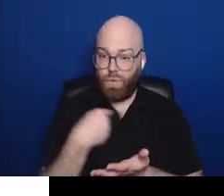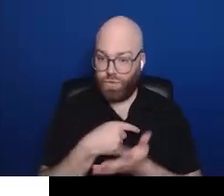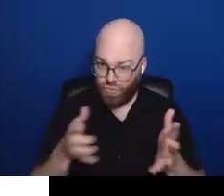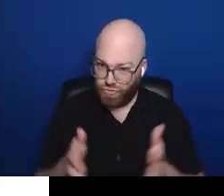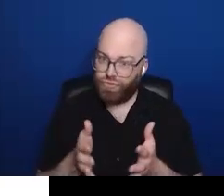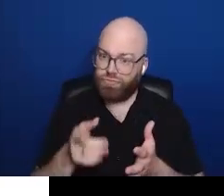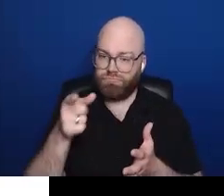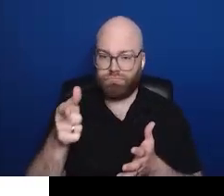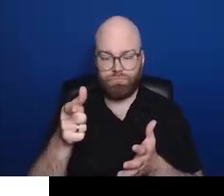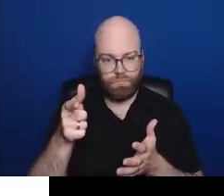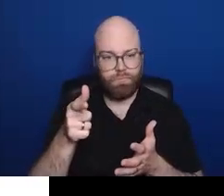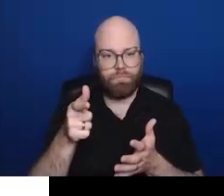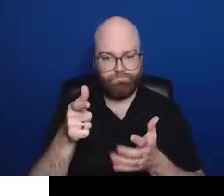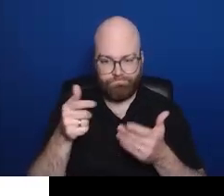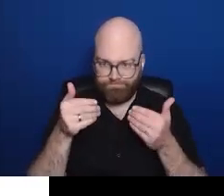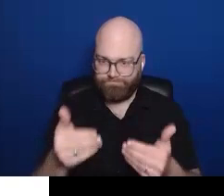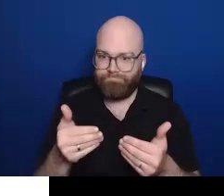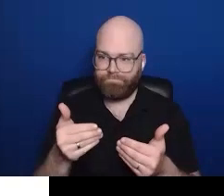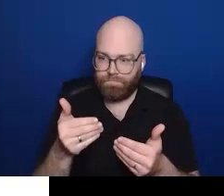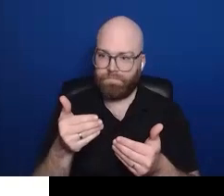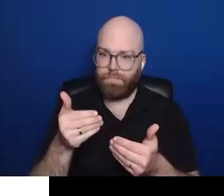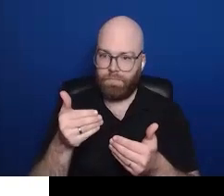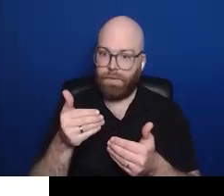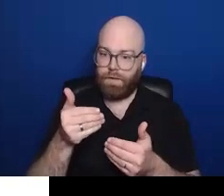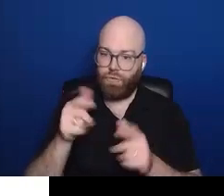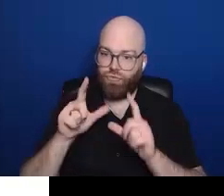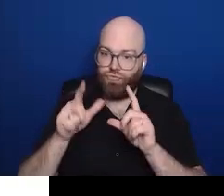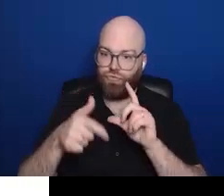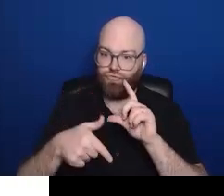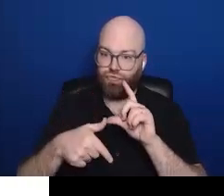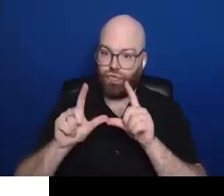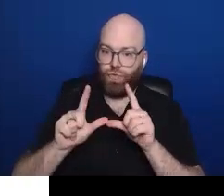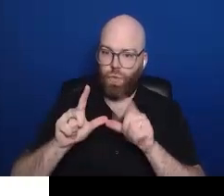make the effort to renew on time and not let the work permits, expire